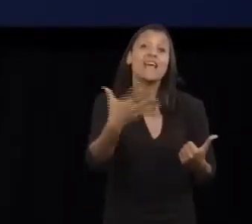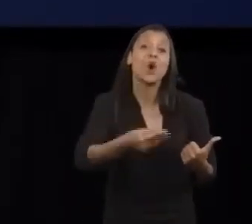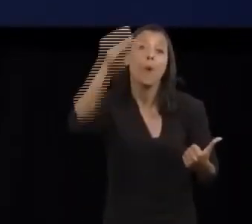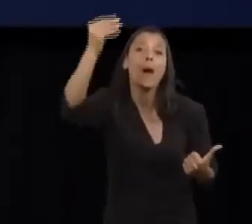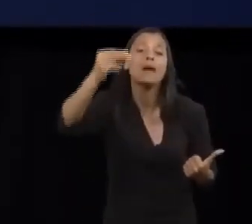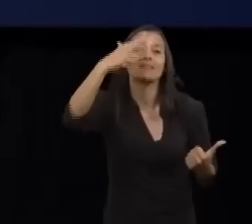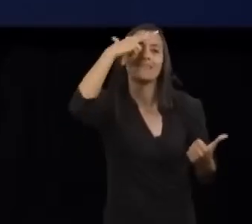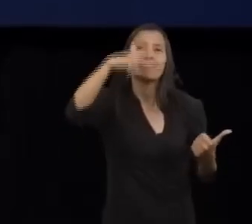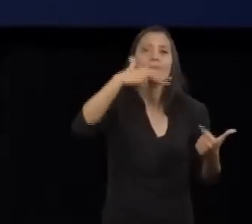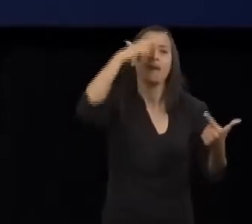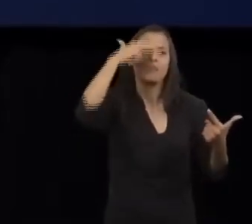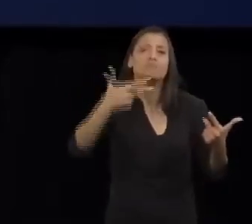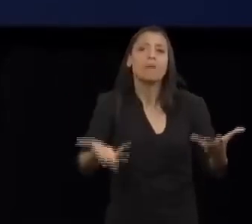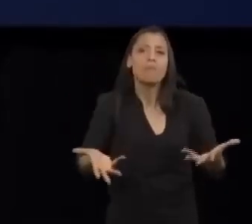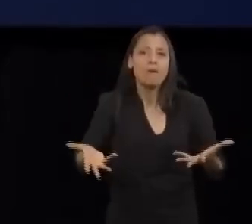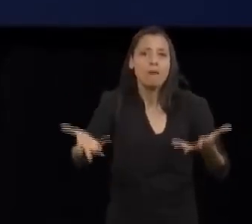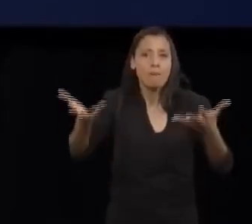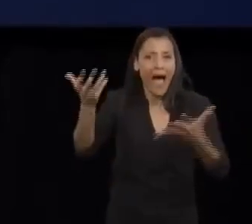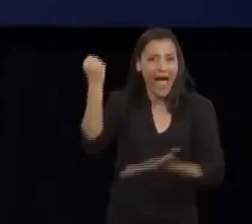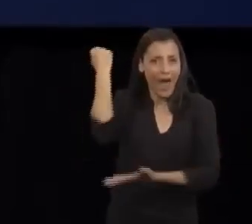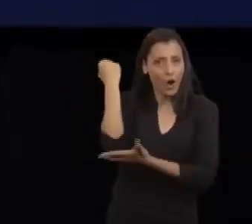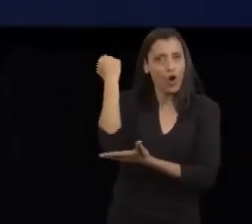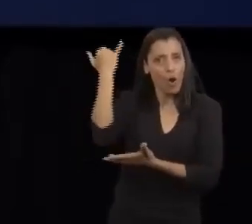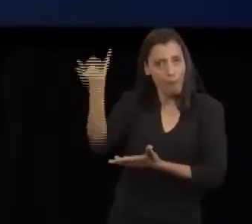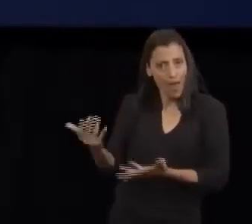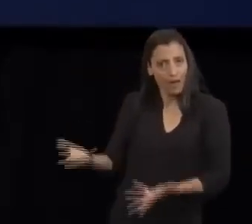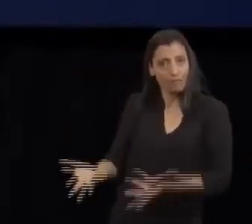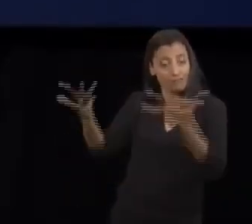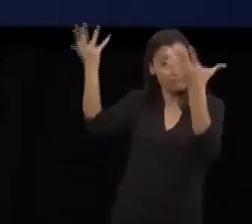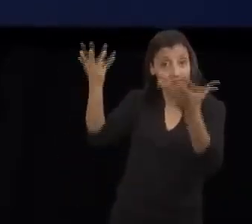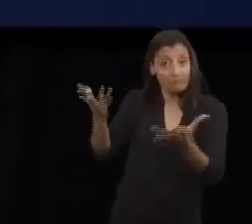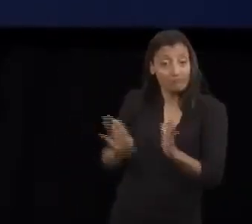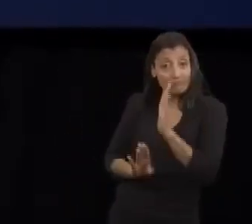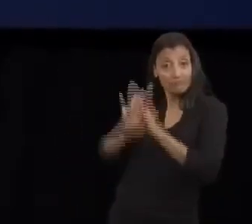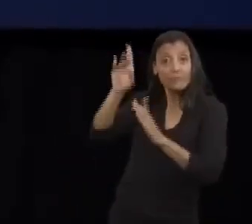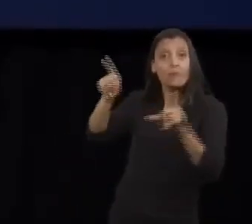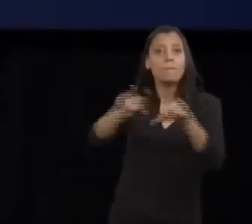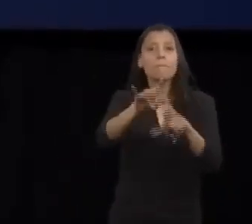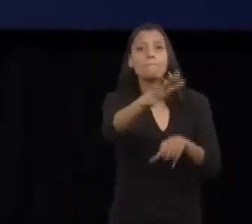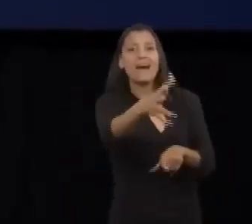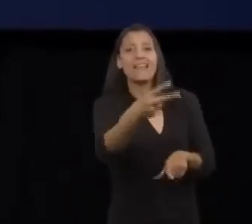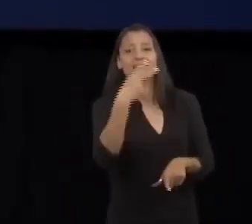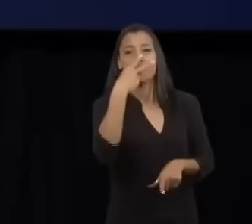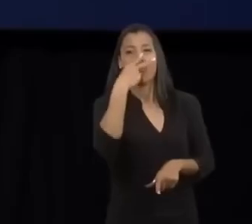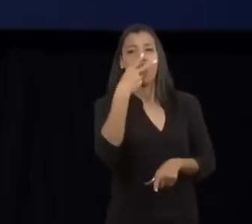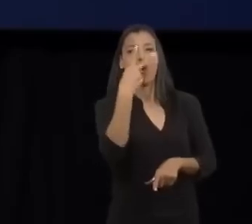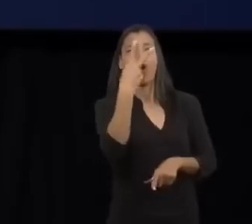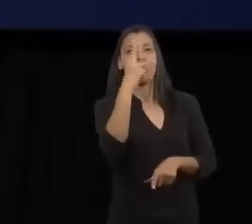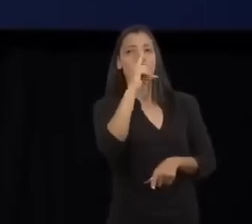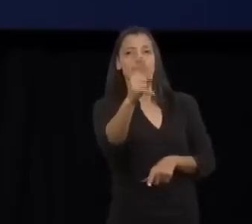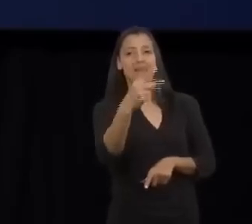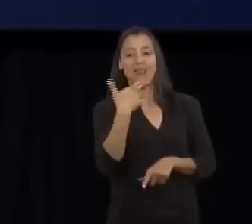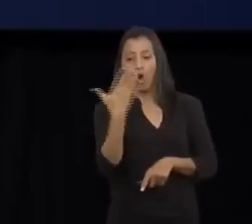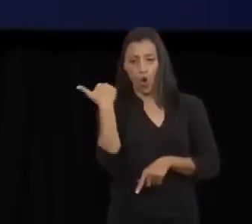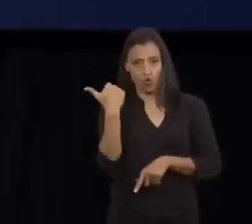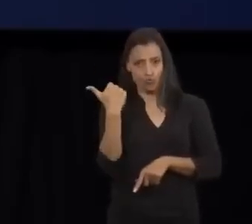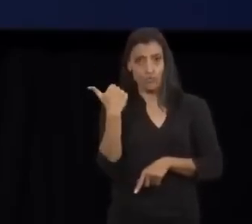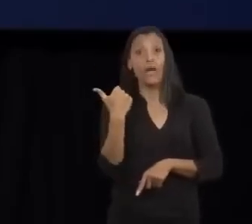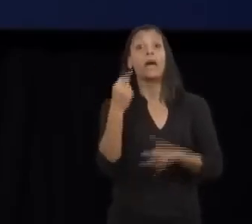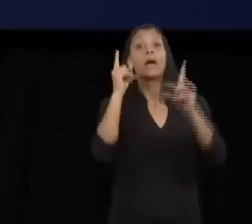We have already reached the maximum level we had in 2011. And we are also at the peak of consumption.